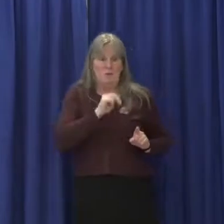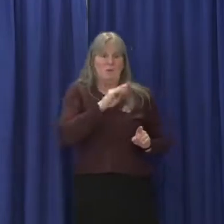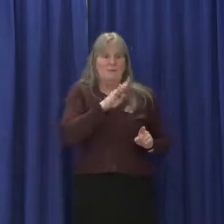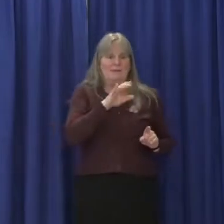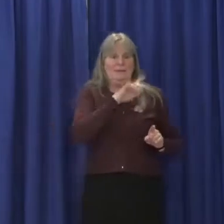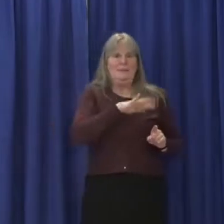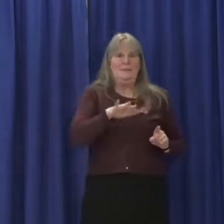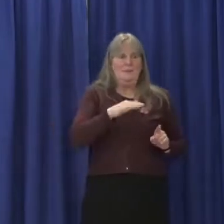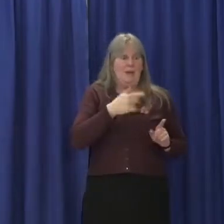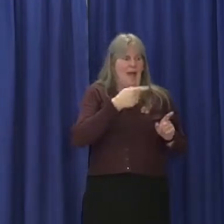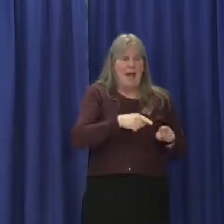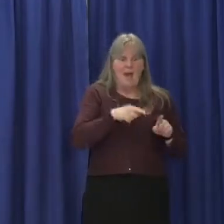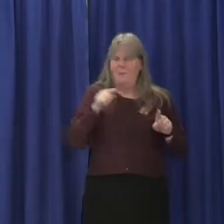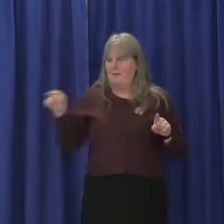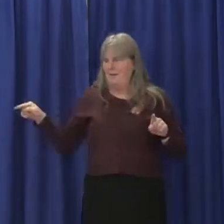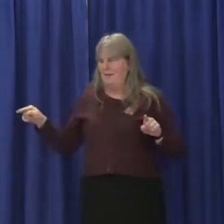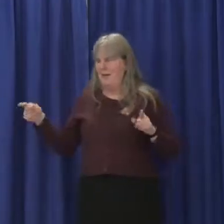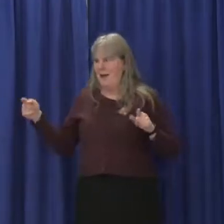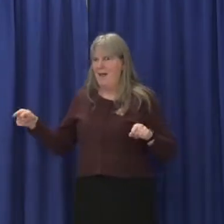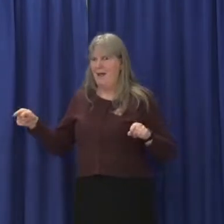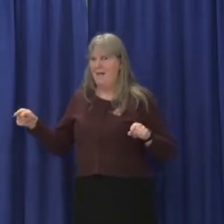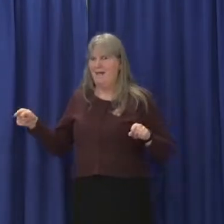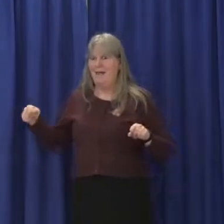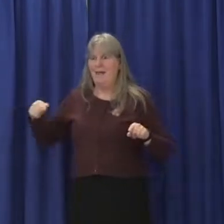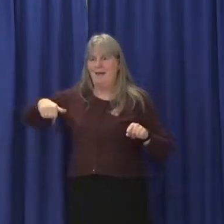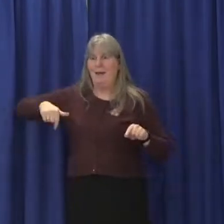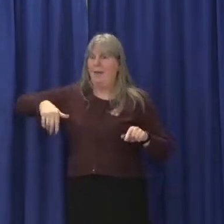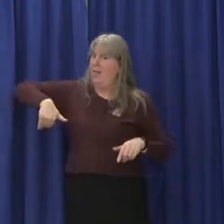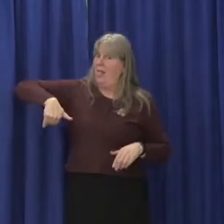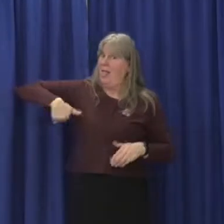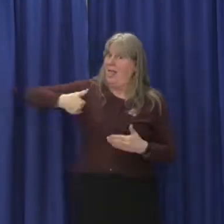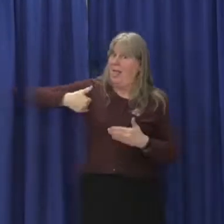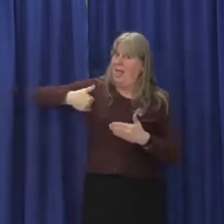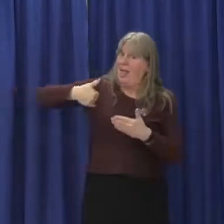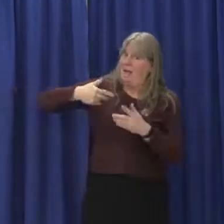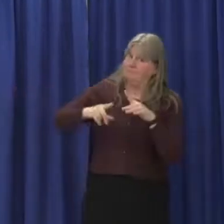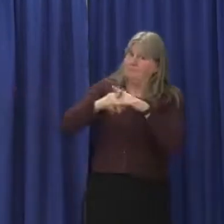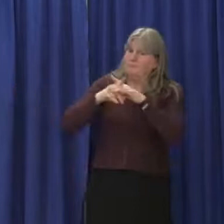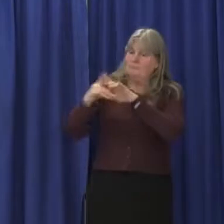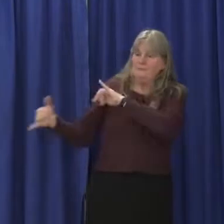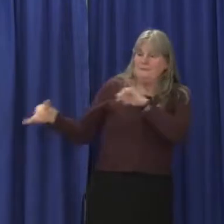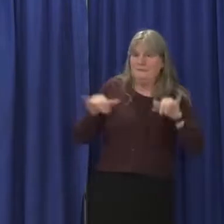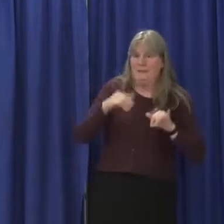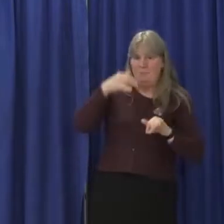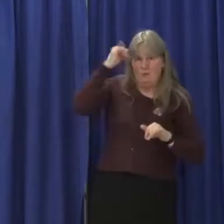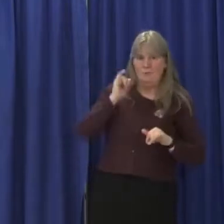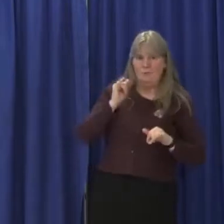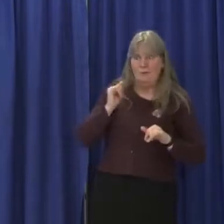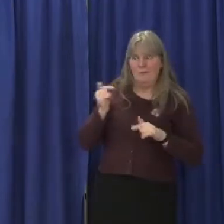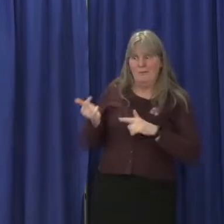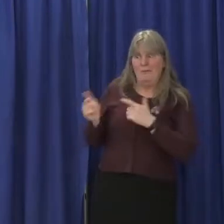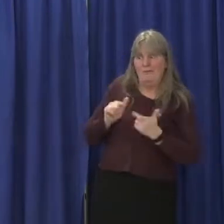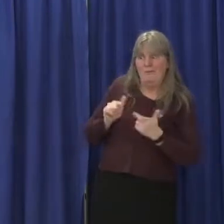With all of these factors, you know, this is what we're paying attention to, more so than just